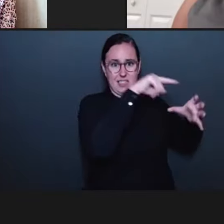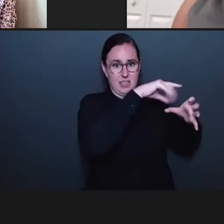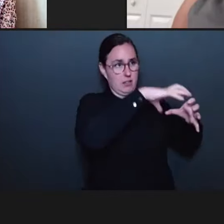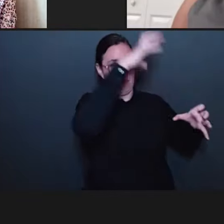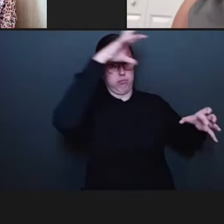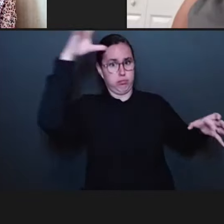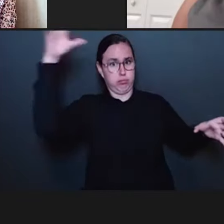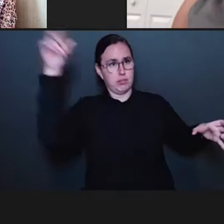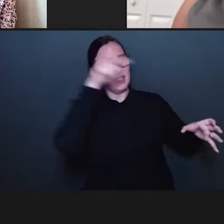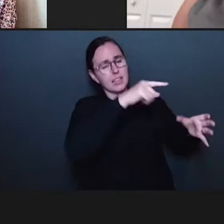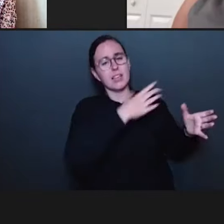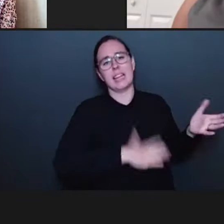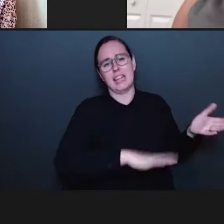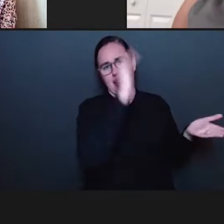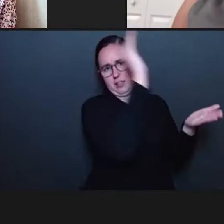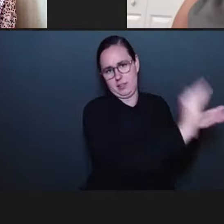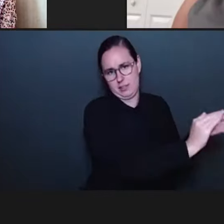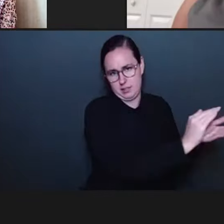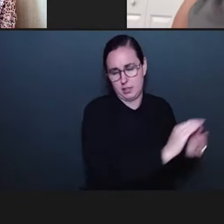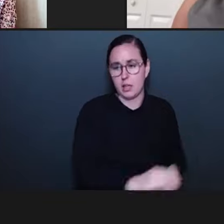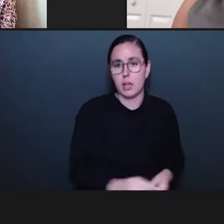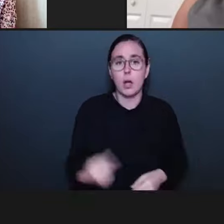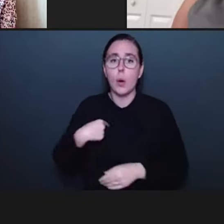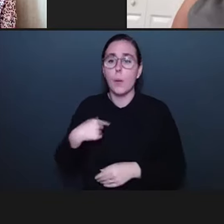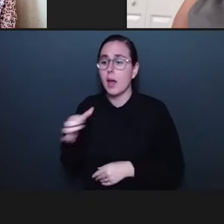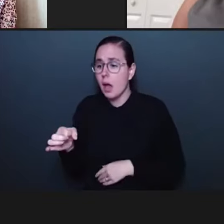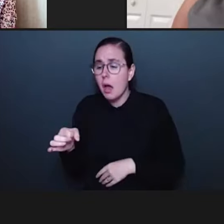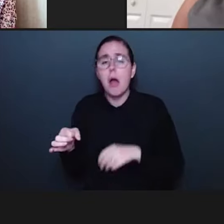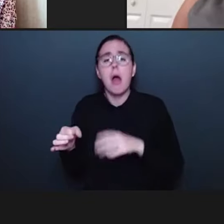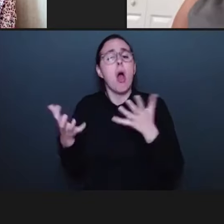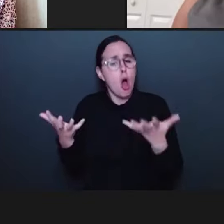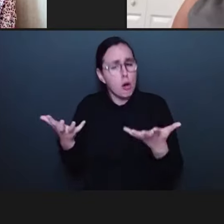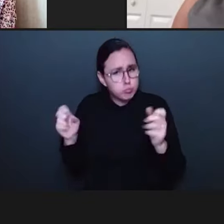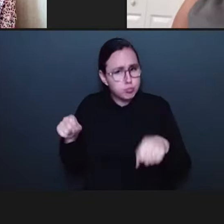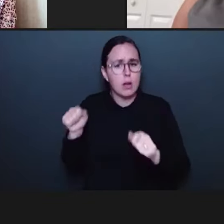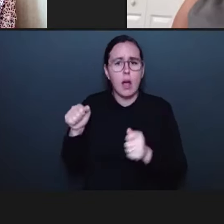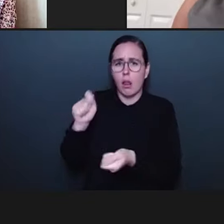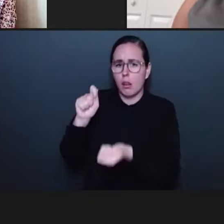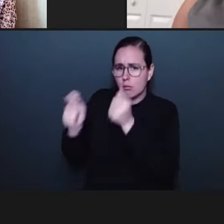other choice. We have to try to adapt and in doing trying to adapt, like we mentioned, the challenges